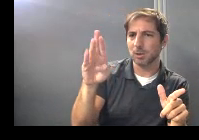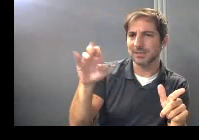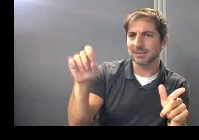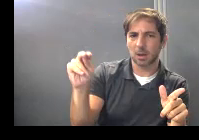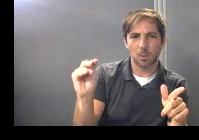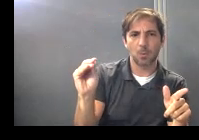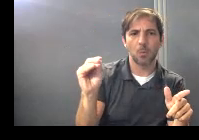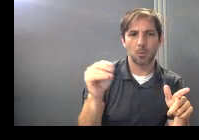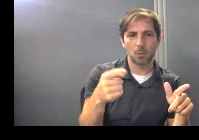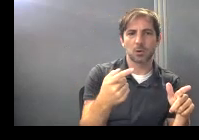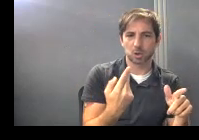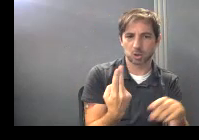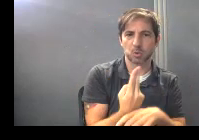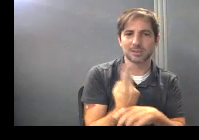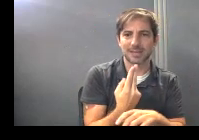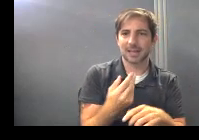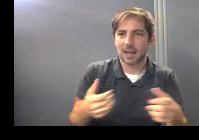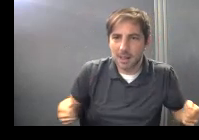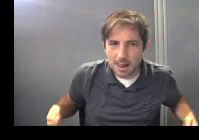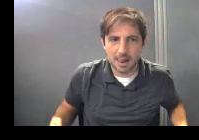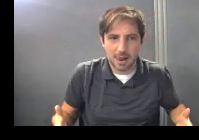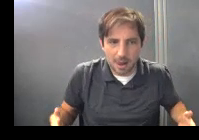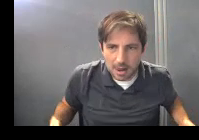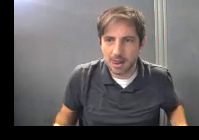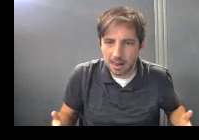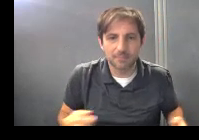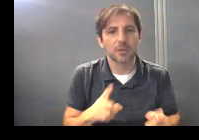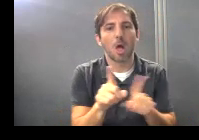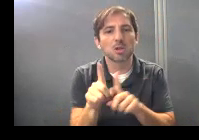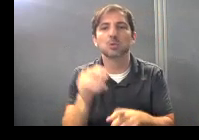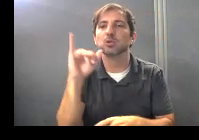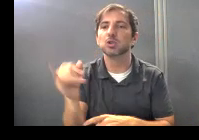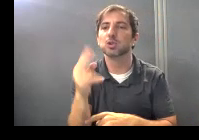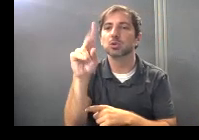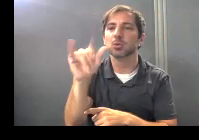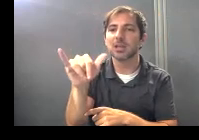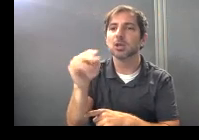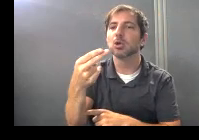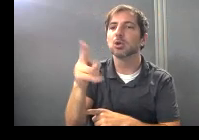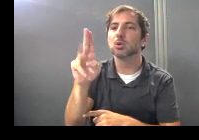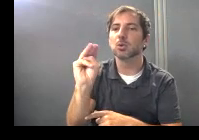USING A MANUAL WHEELCHAIR. THERE IS JUDY IN THE WHITE SHIRT WITH A POWER